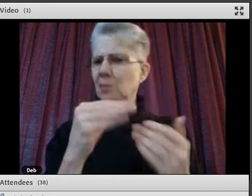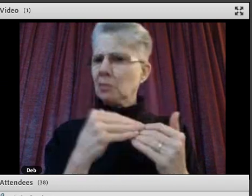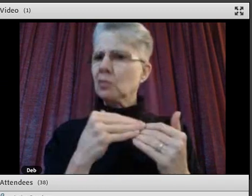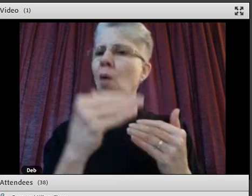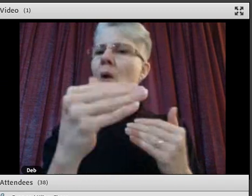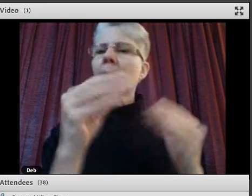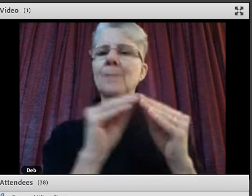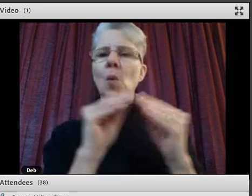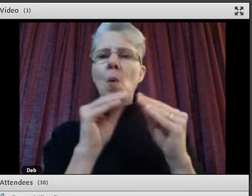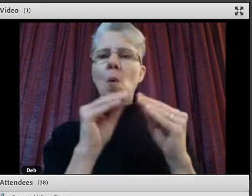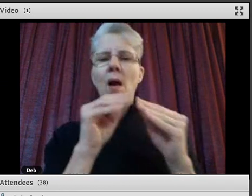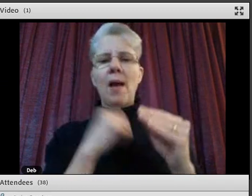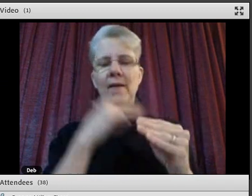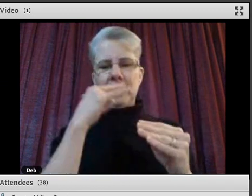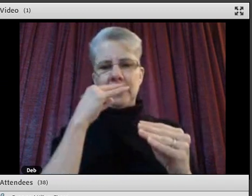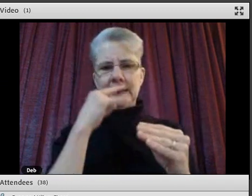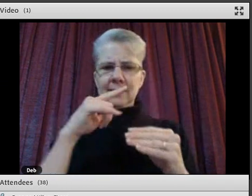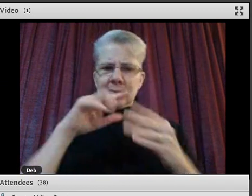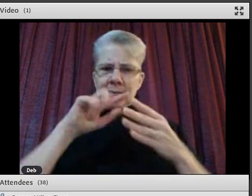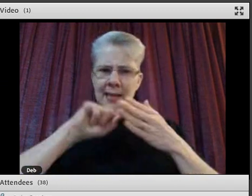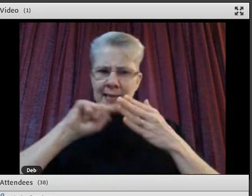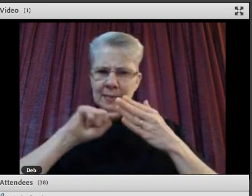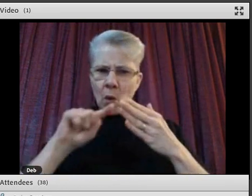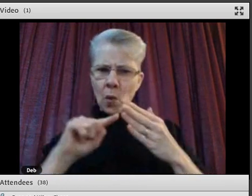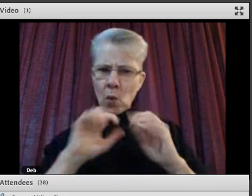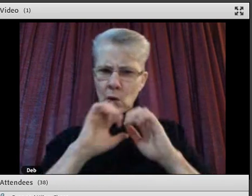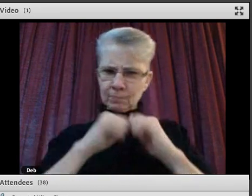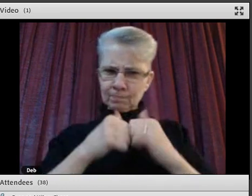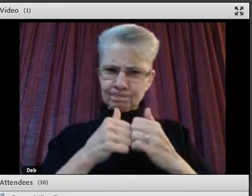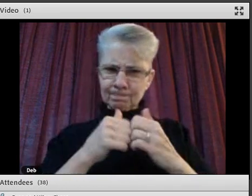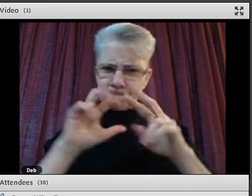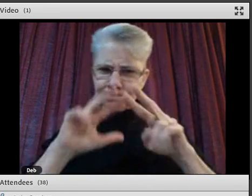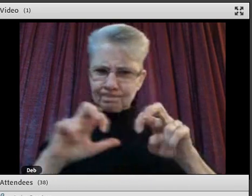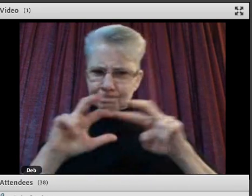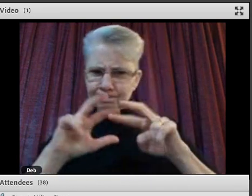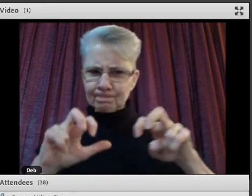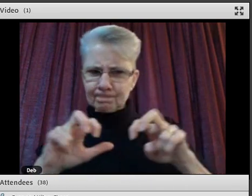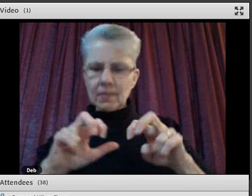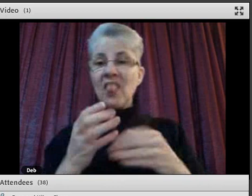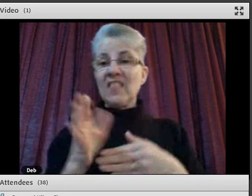I would have the kids explore the fish in the area